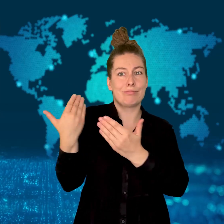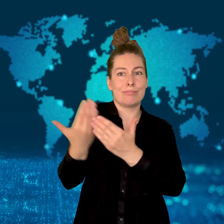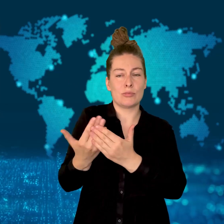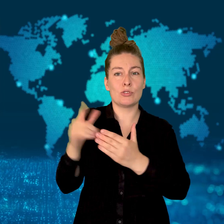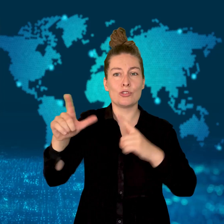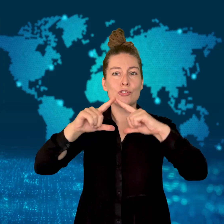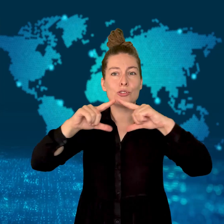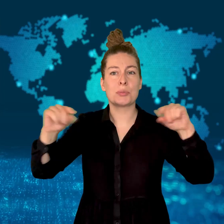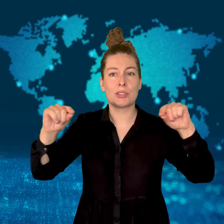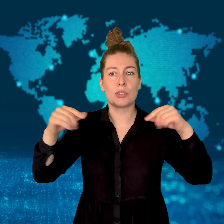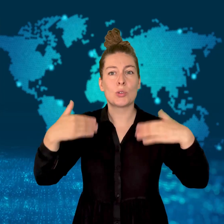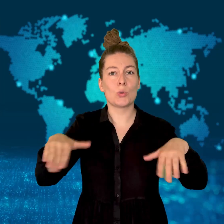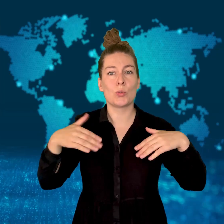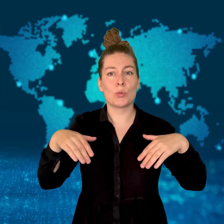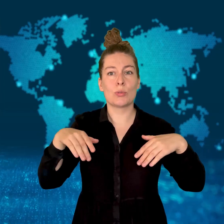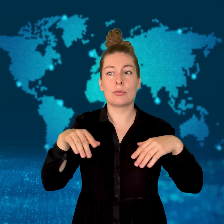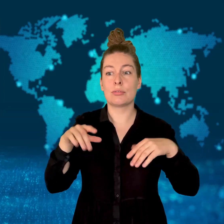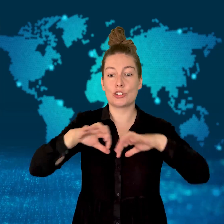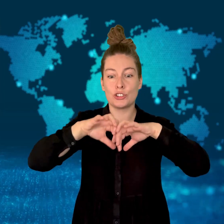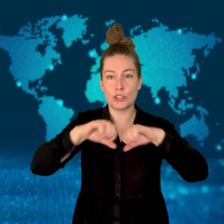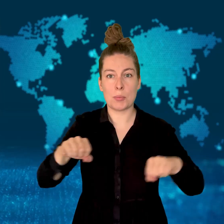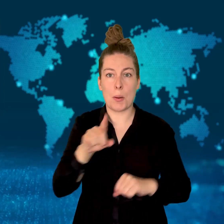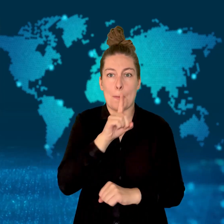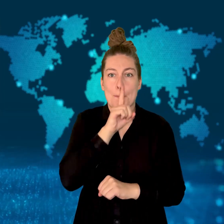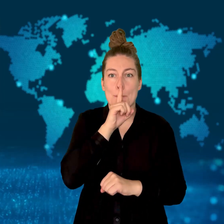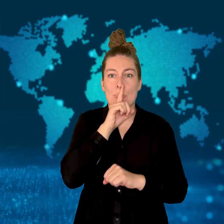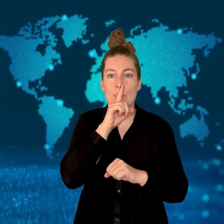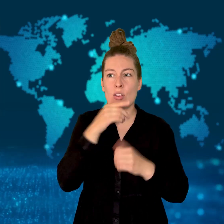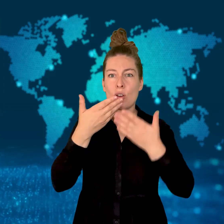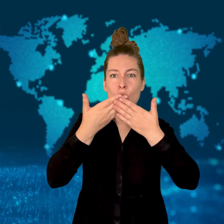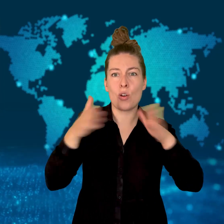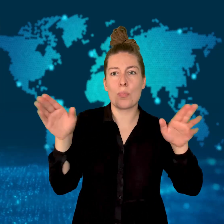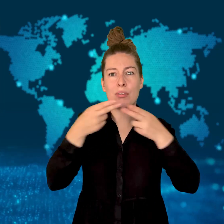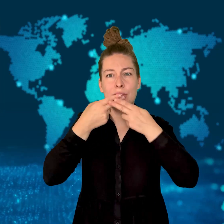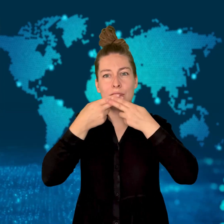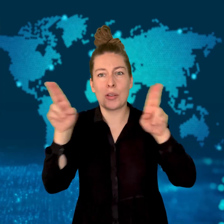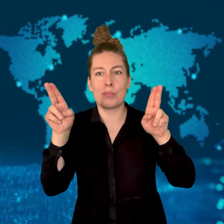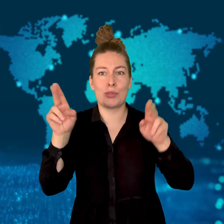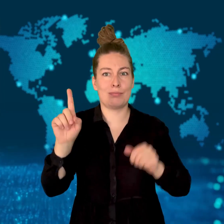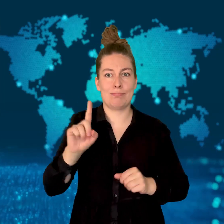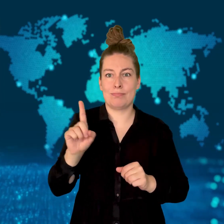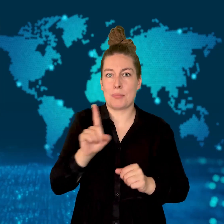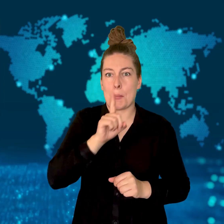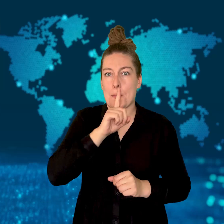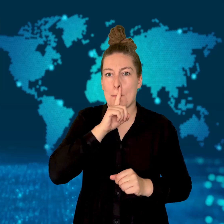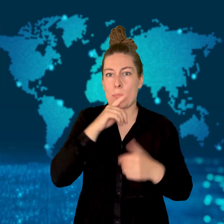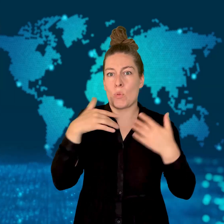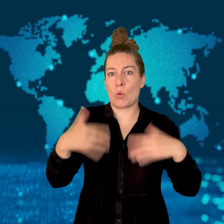The vote was unanimous.